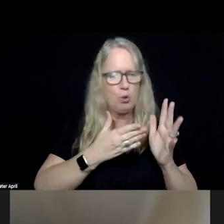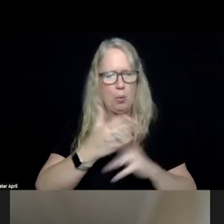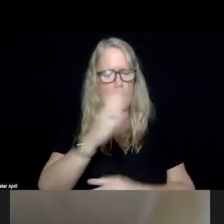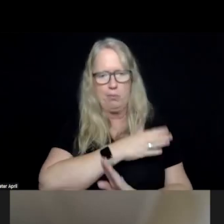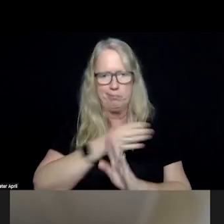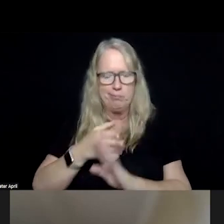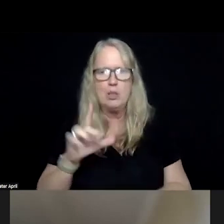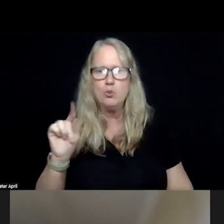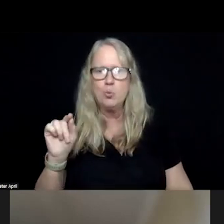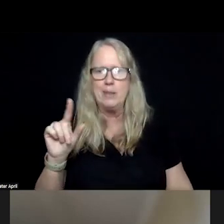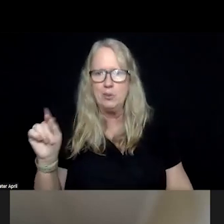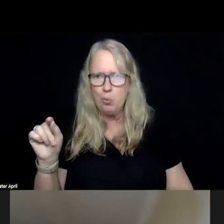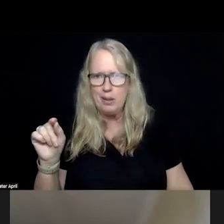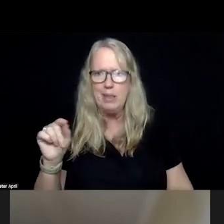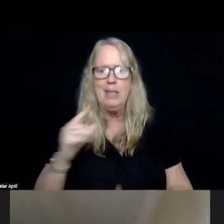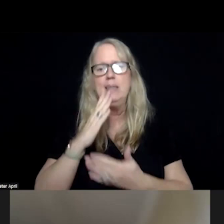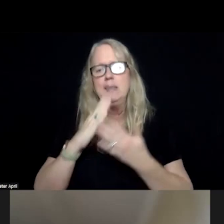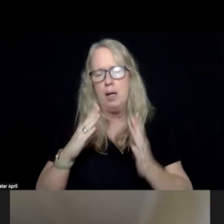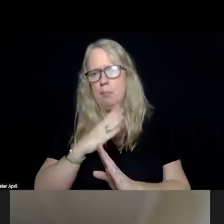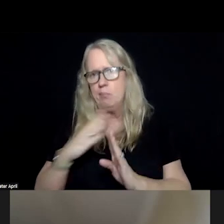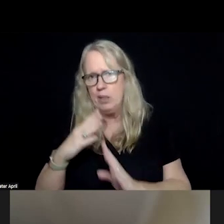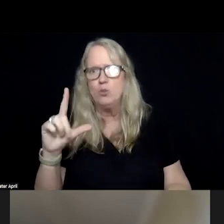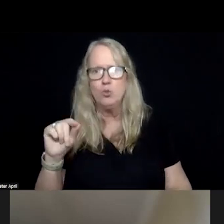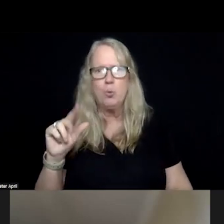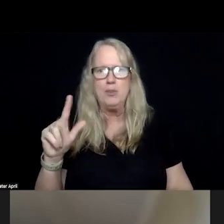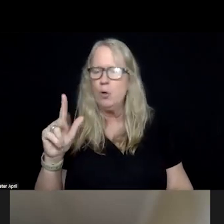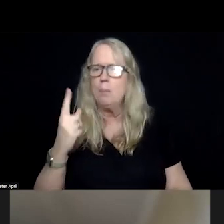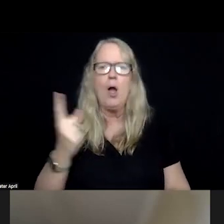OF IT WENT INTO 2023, BUT YOU ARE ALWAYS A LITTLE BIT BEHIND THE